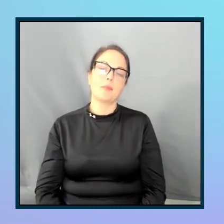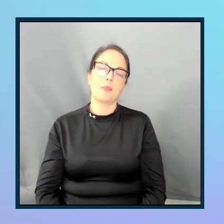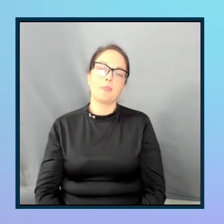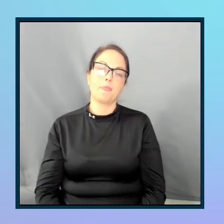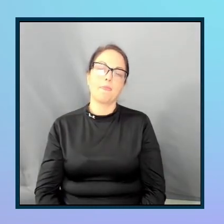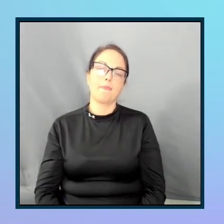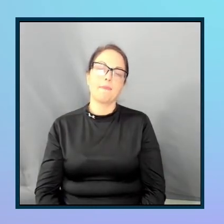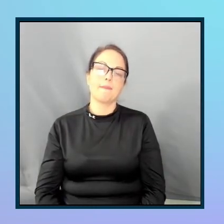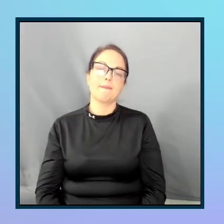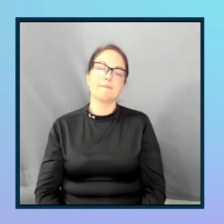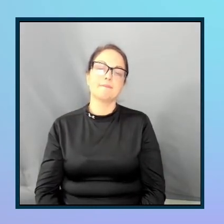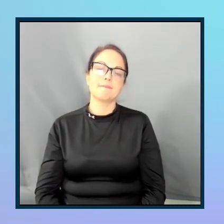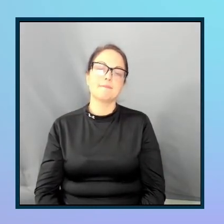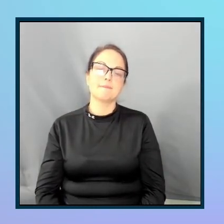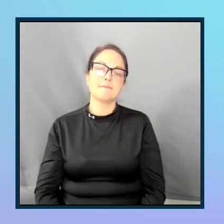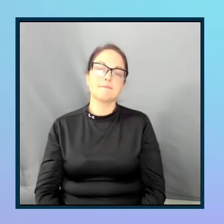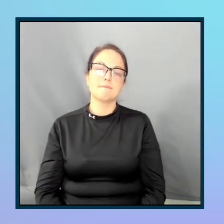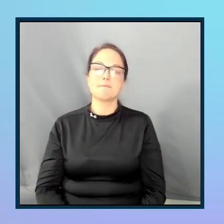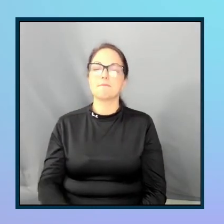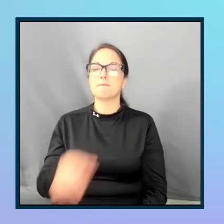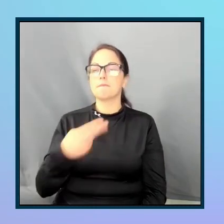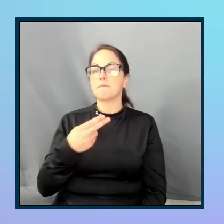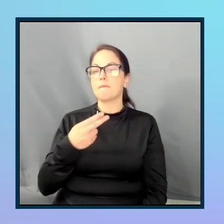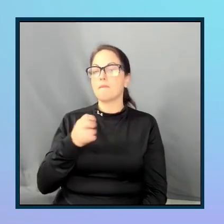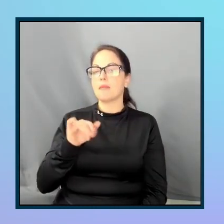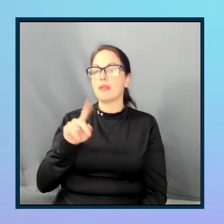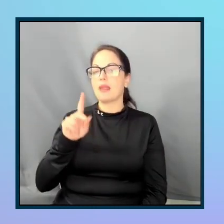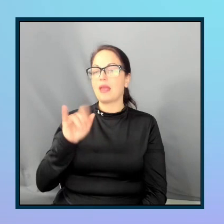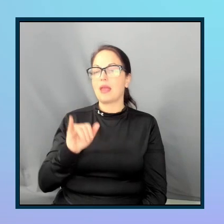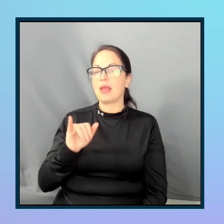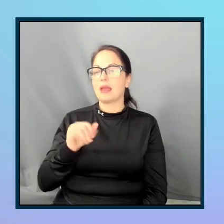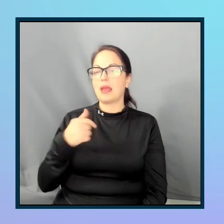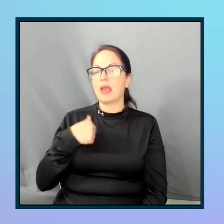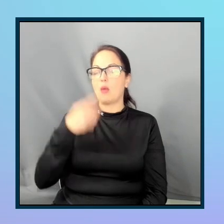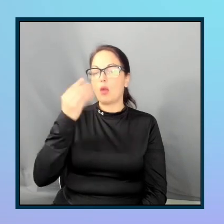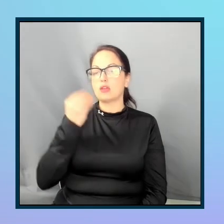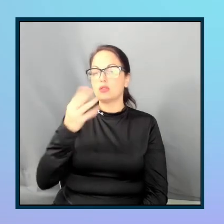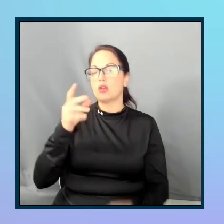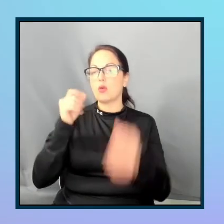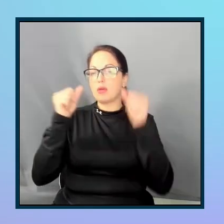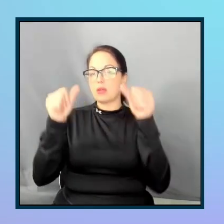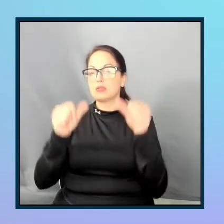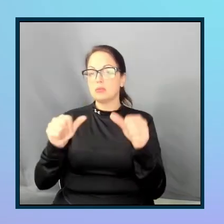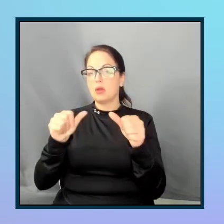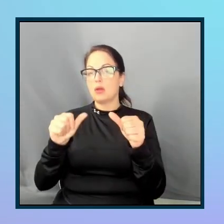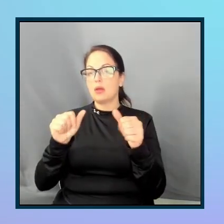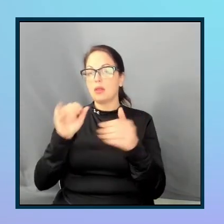And Katherine, I want you to know that there is a post that says that your dad's here.